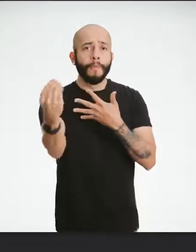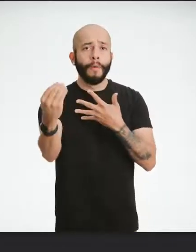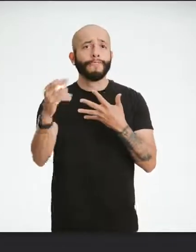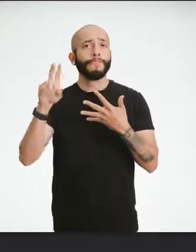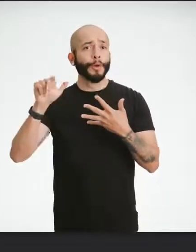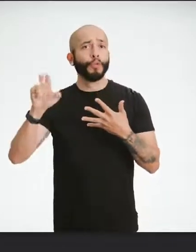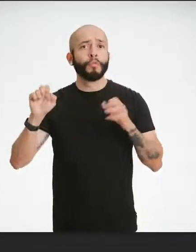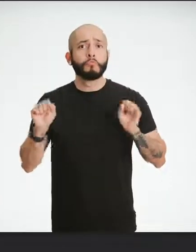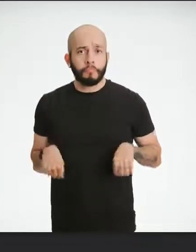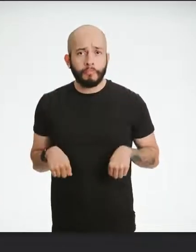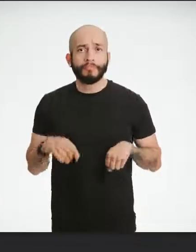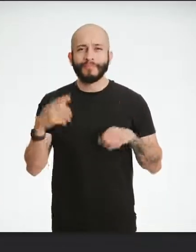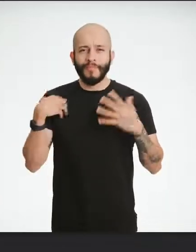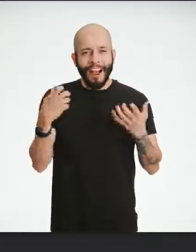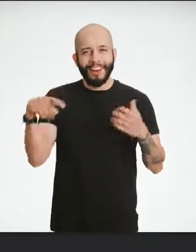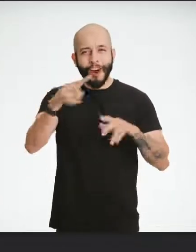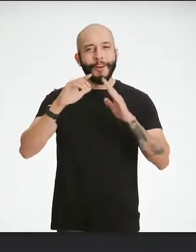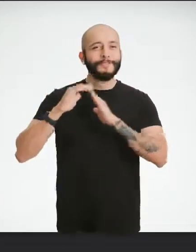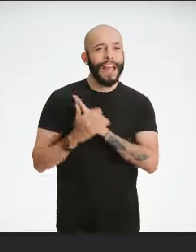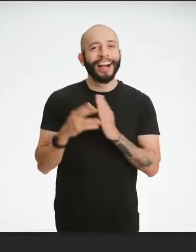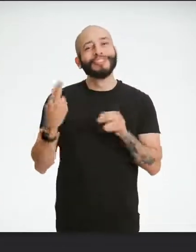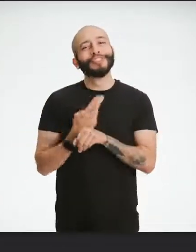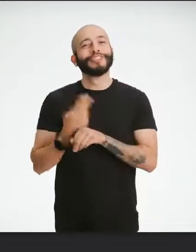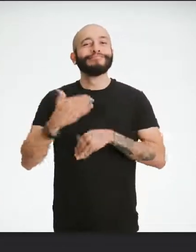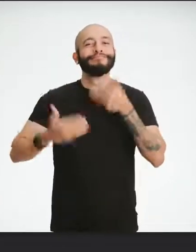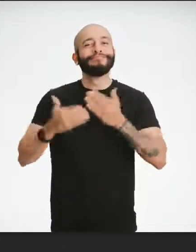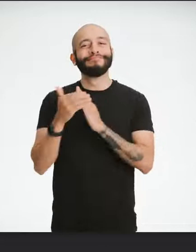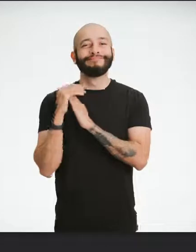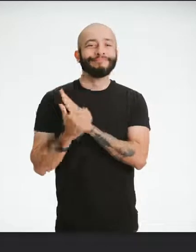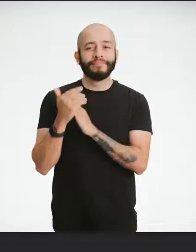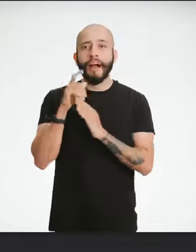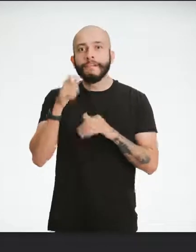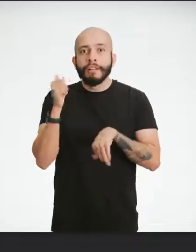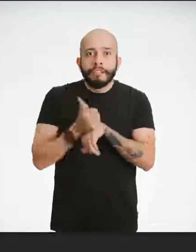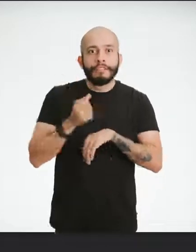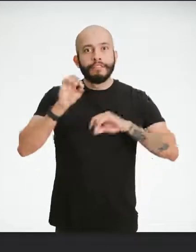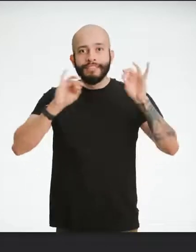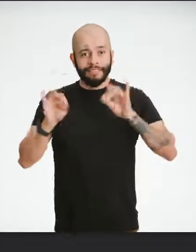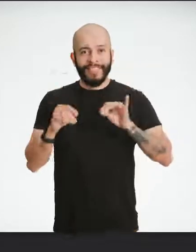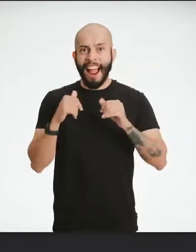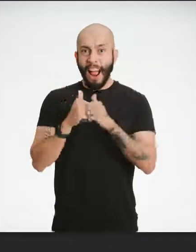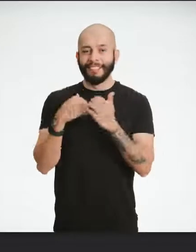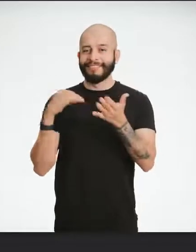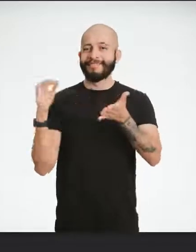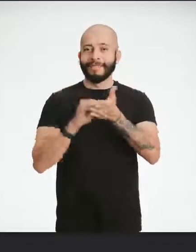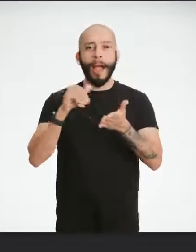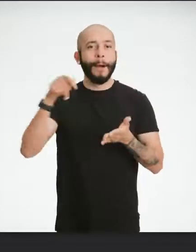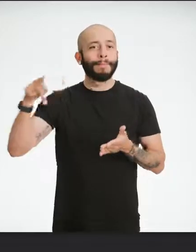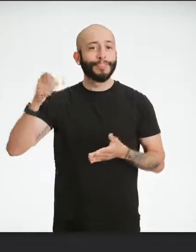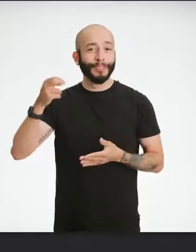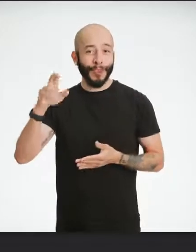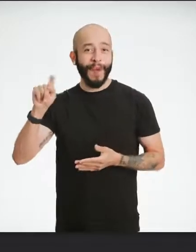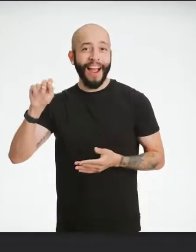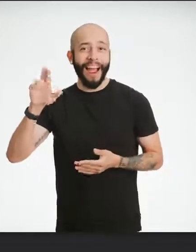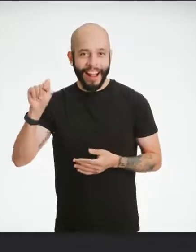I want people to be able to use this intent automatically, without setup, so I'll define an app shortcut.